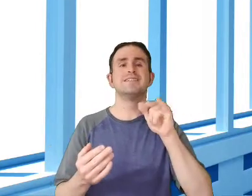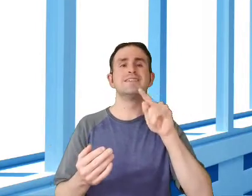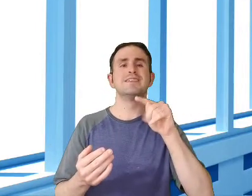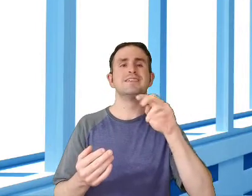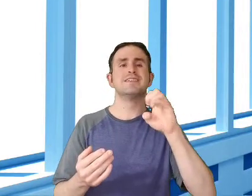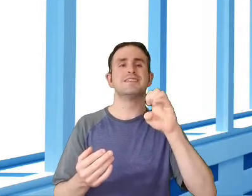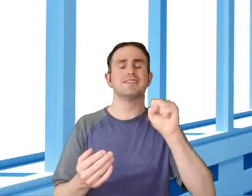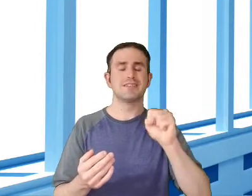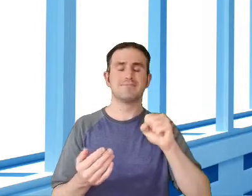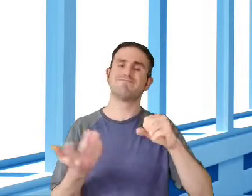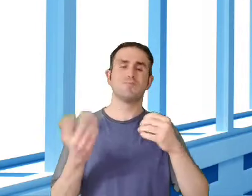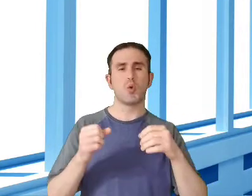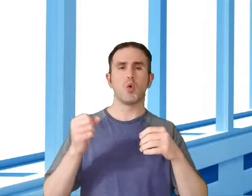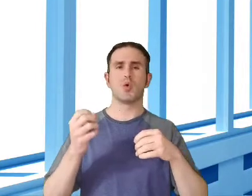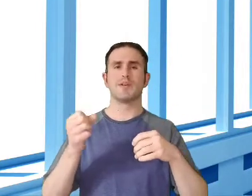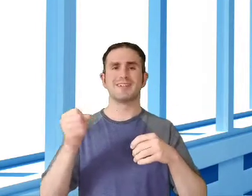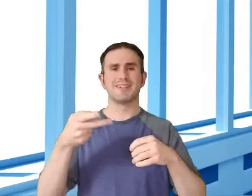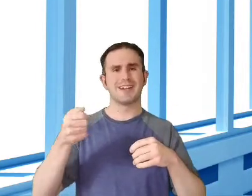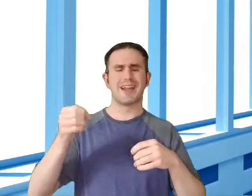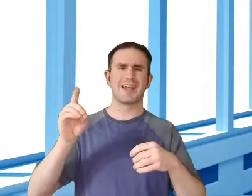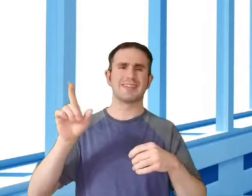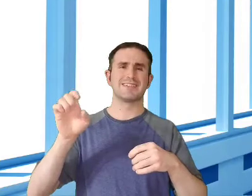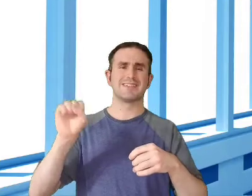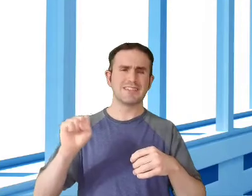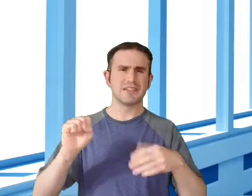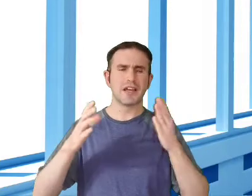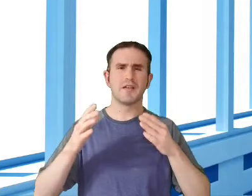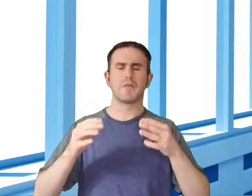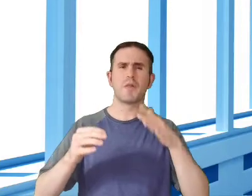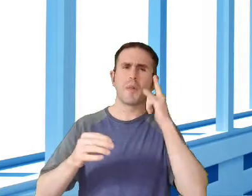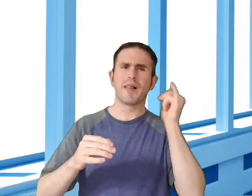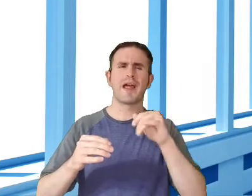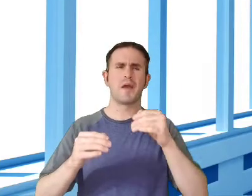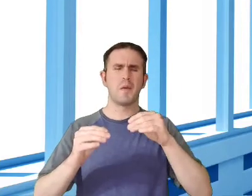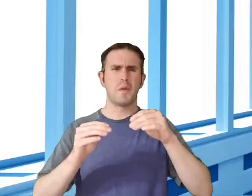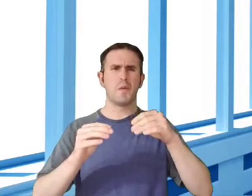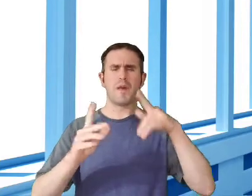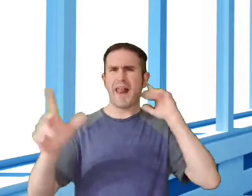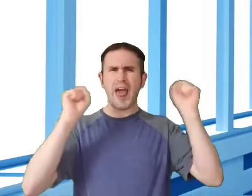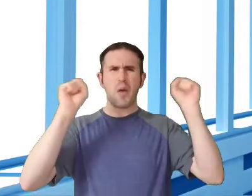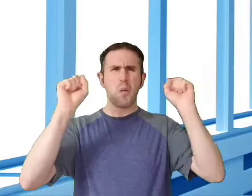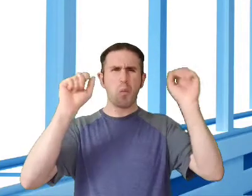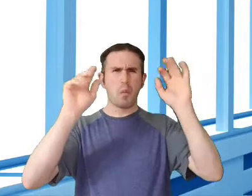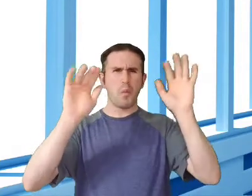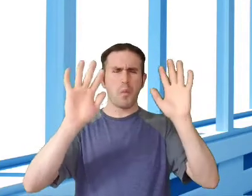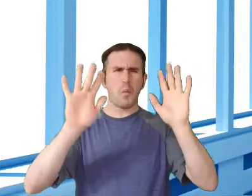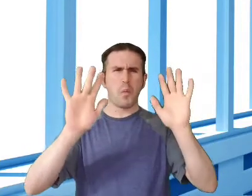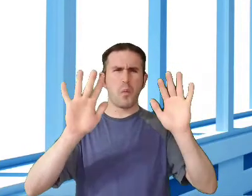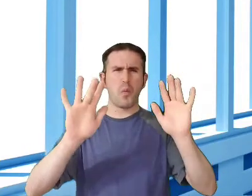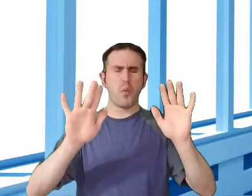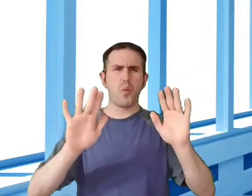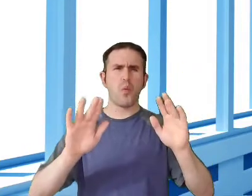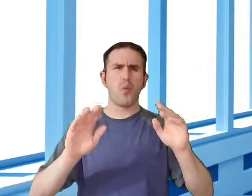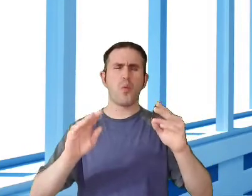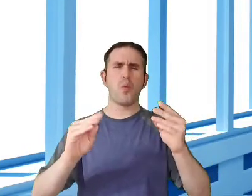tints, shades to kind of wash down the feel. And that, as we'll get into later,